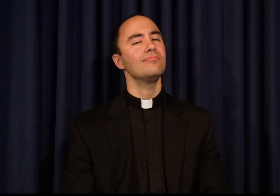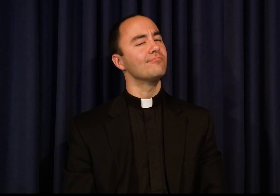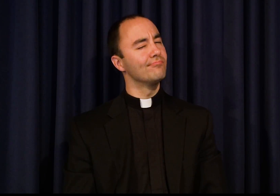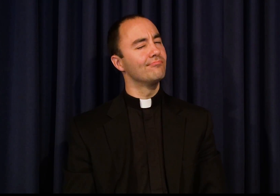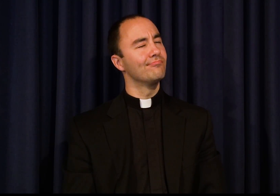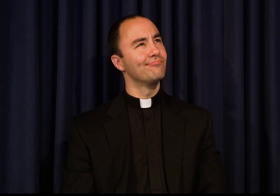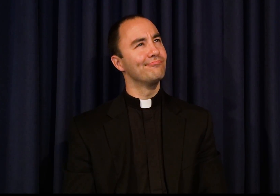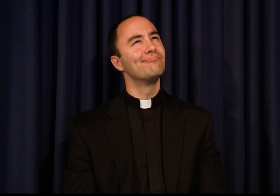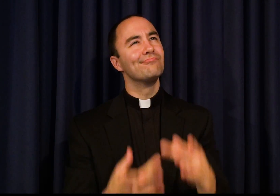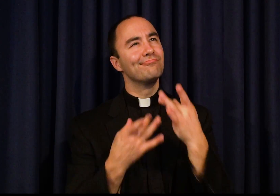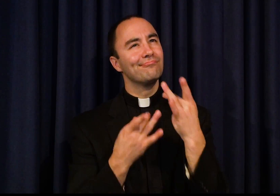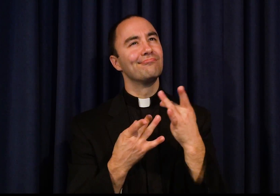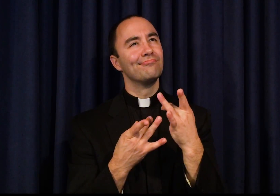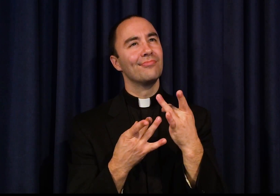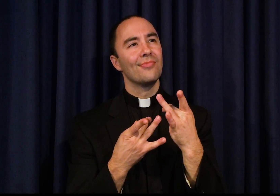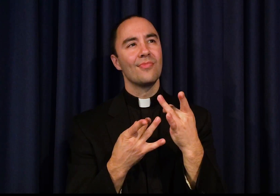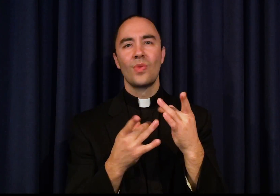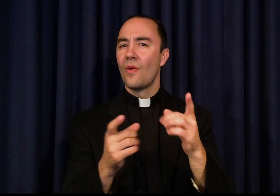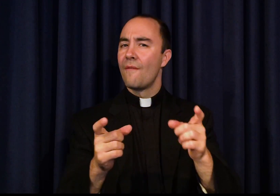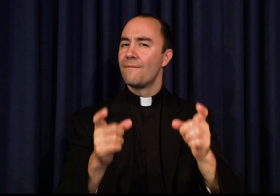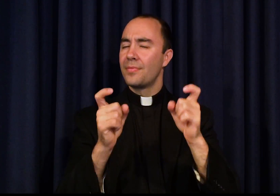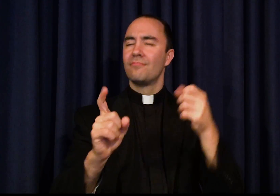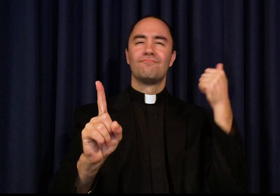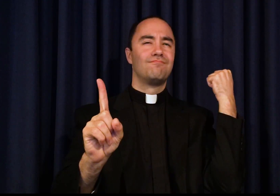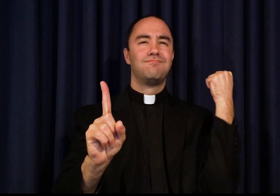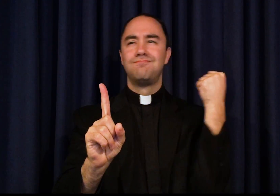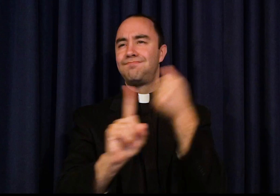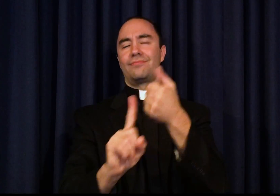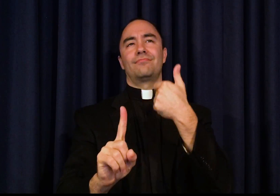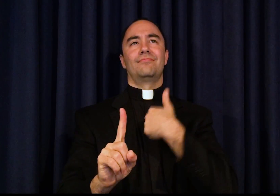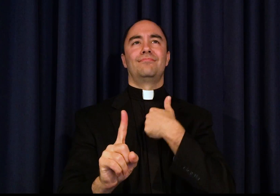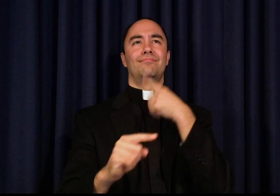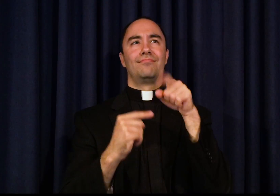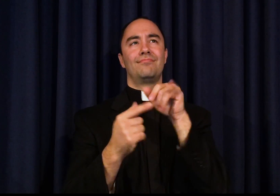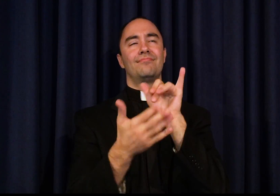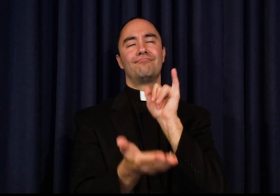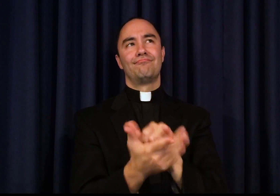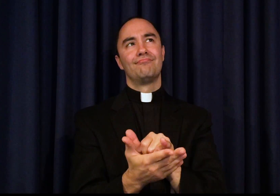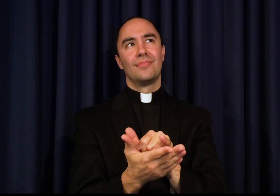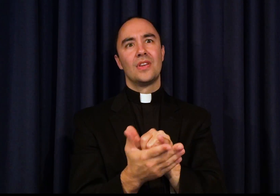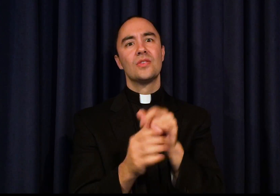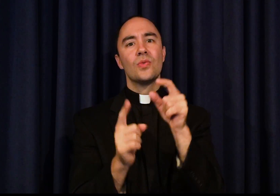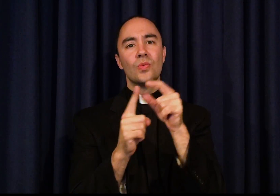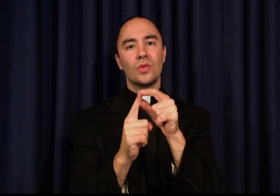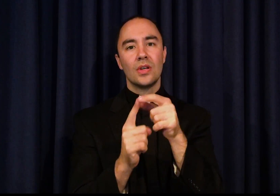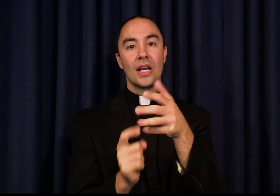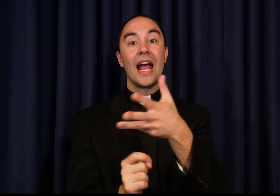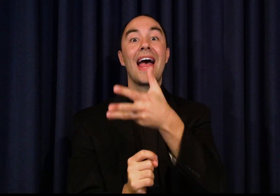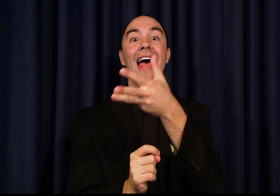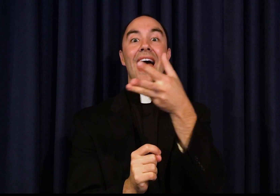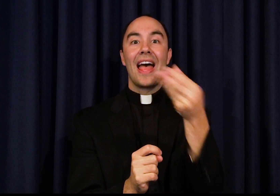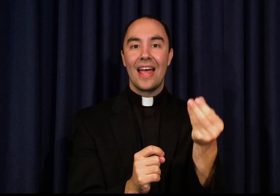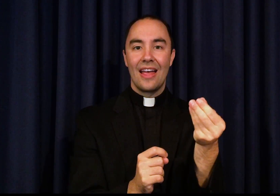Lord." It's interesting: the first thing